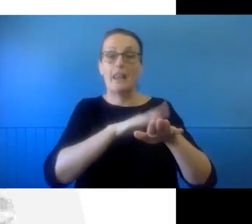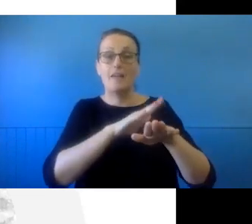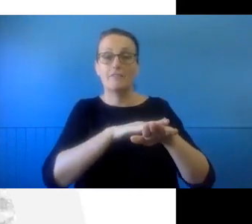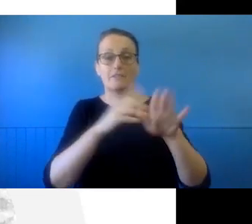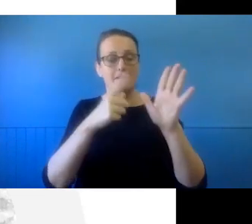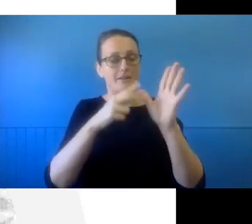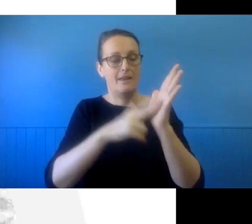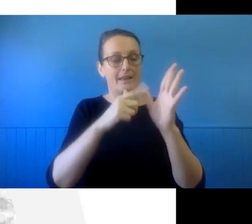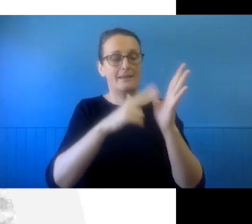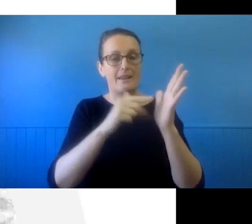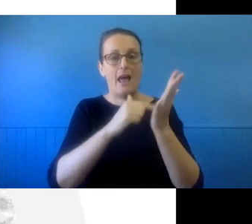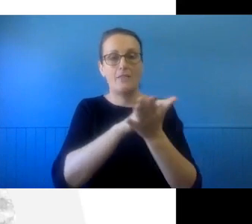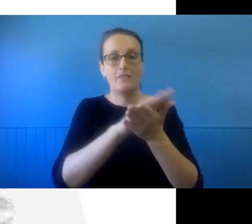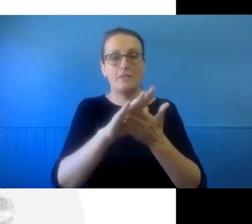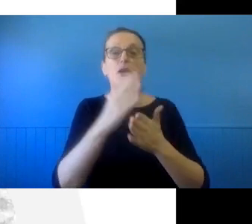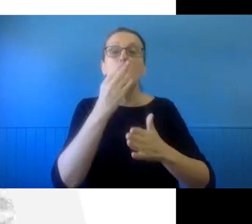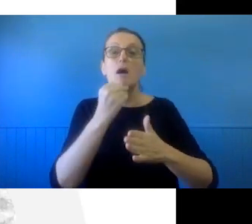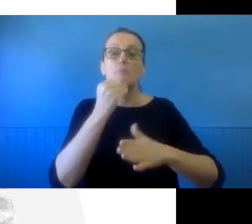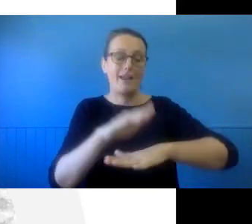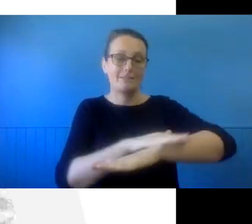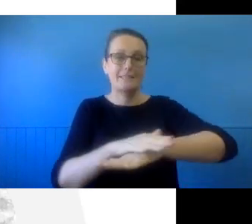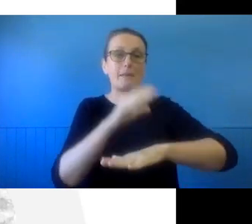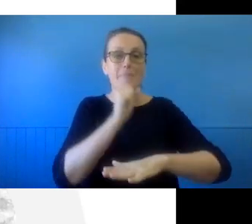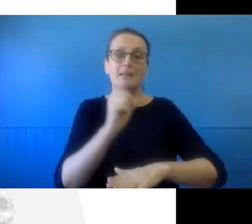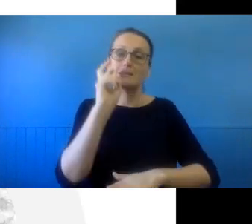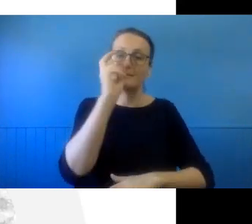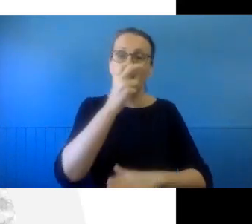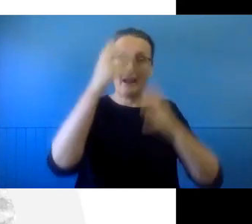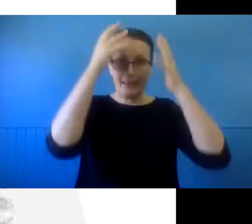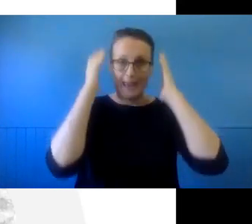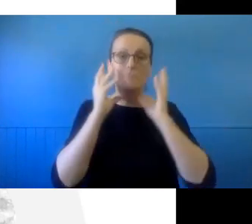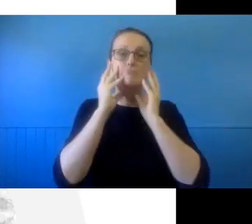Ananth, a dark-skinned man, with dark hair with a full beard, wearing a scarf and